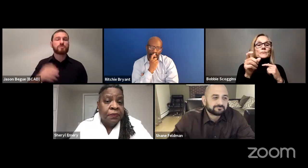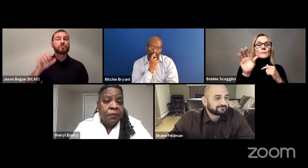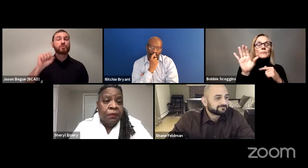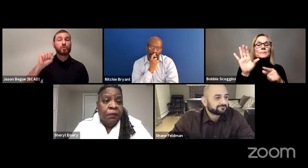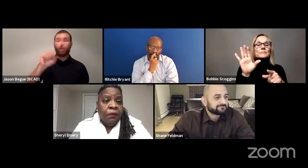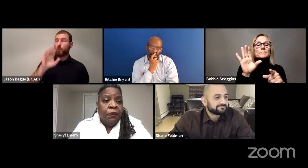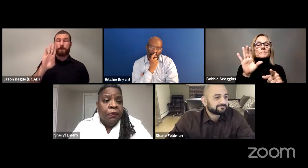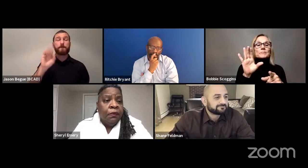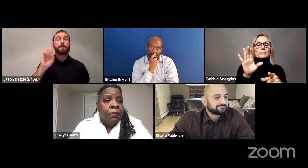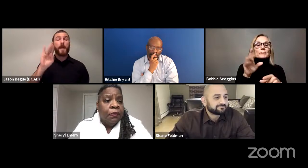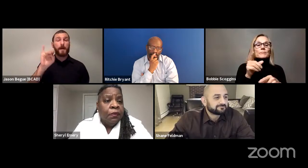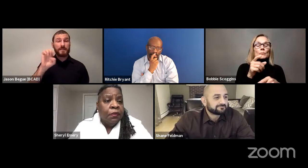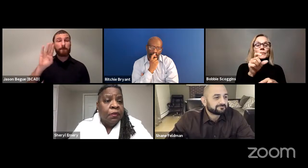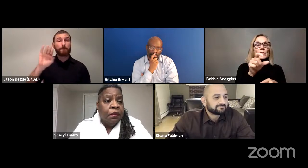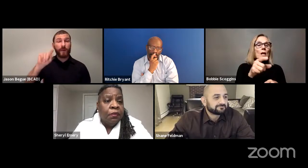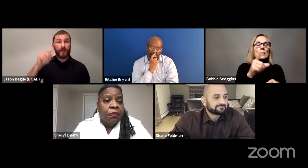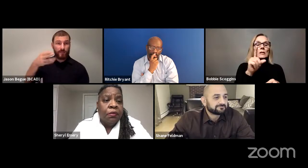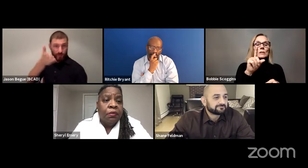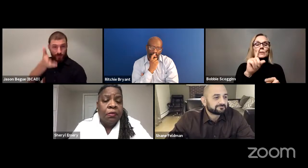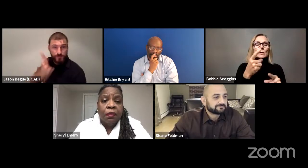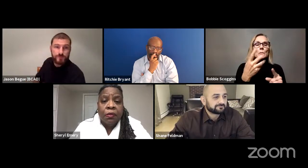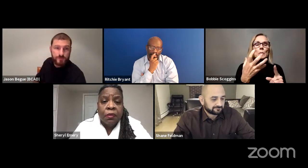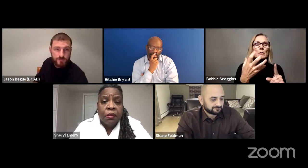Okay, Bobbie Beth, go right ahead.